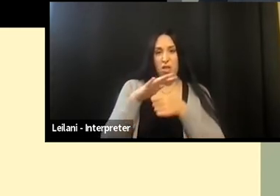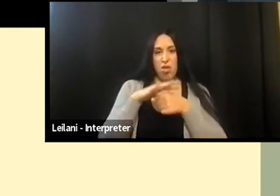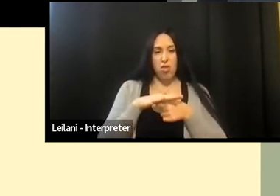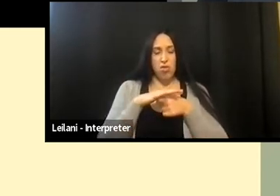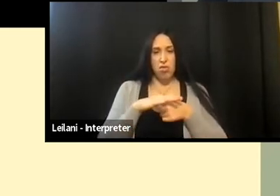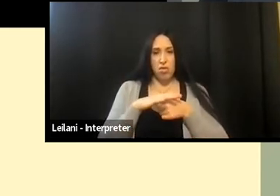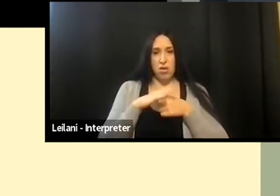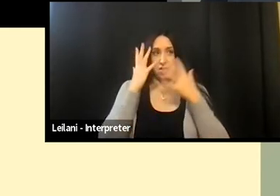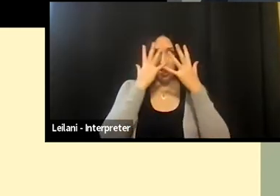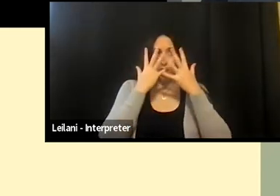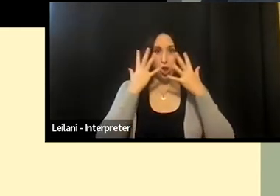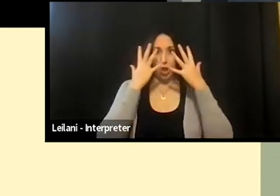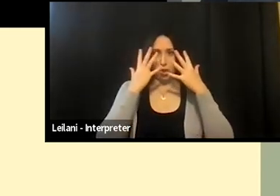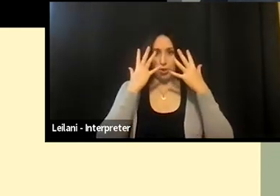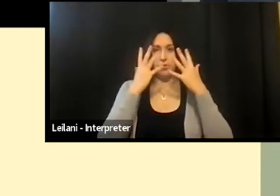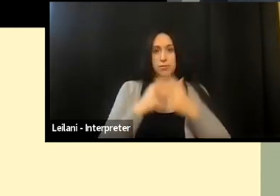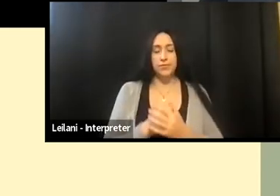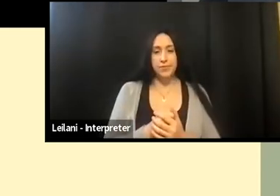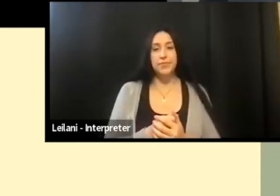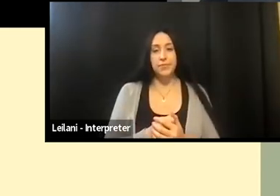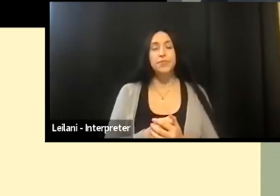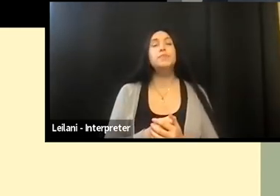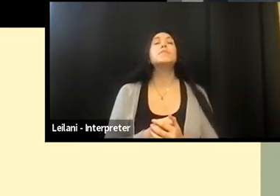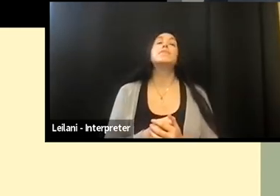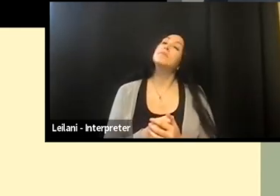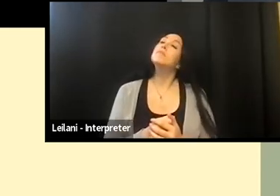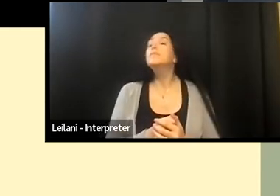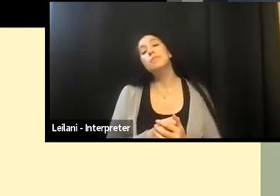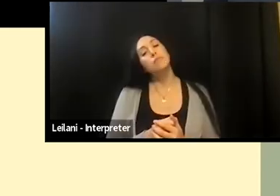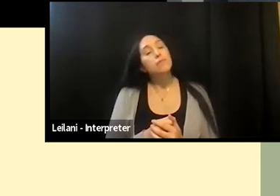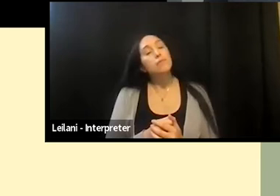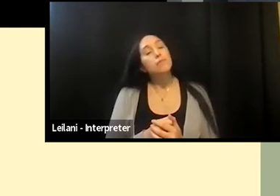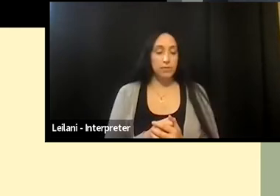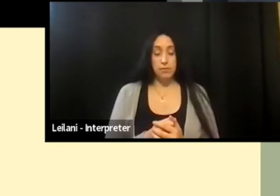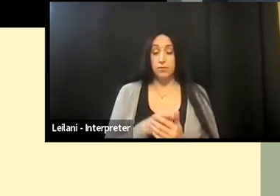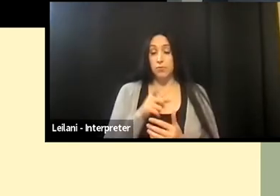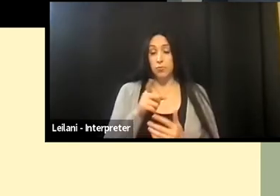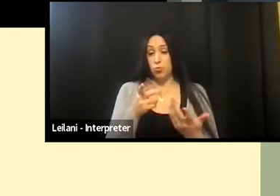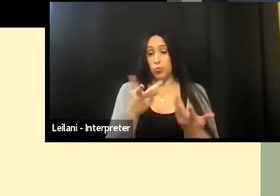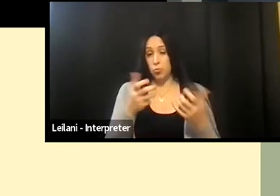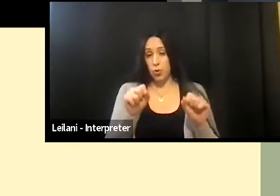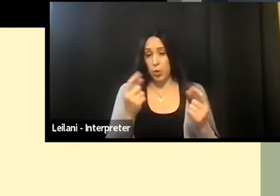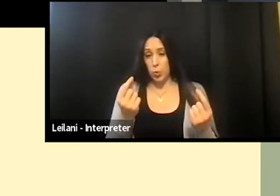And so, as you are able, you can either massage your scalp.